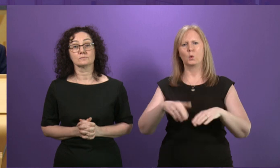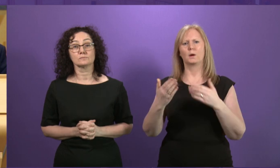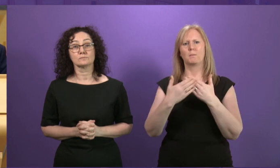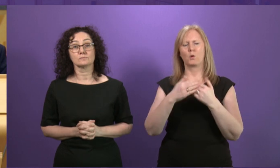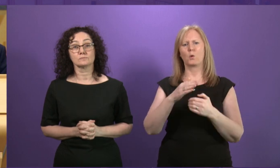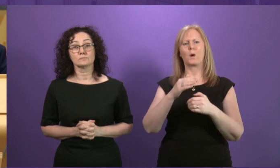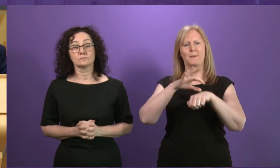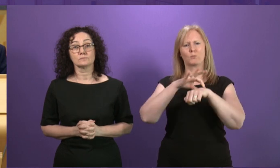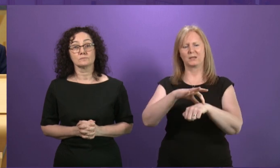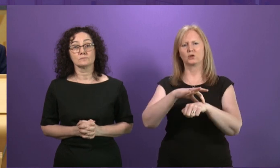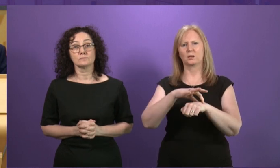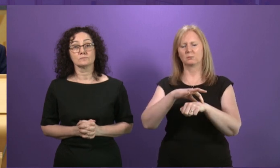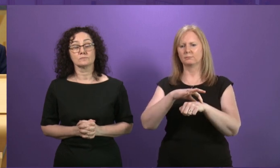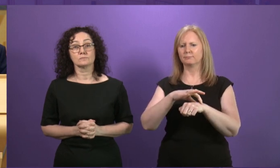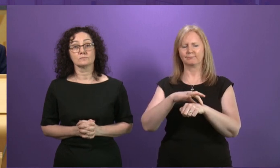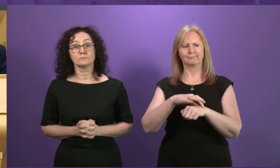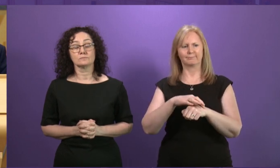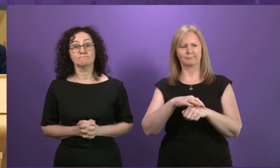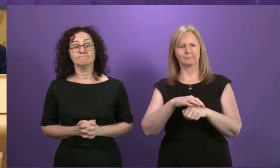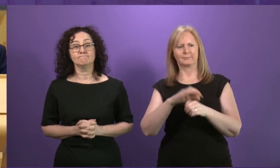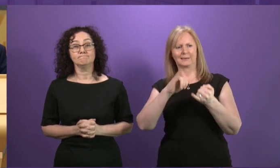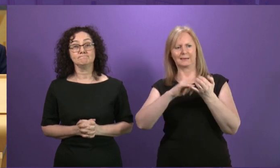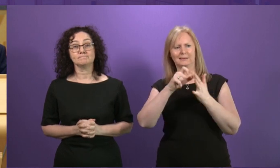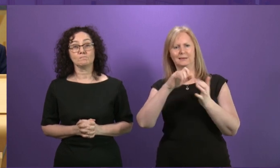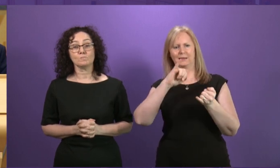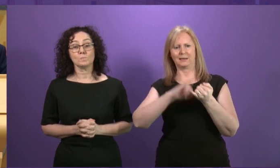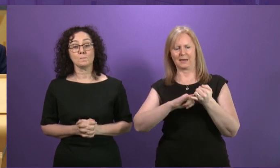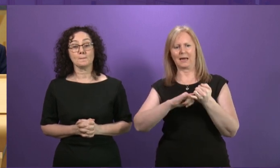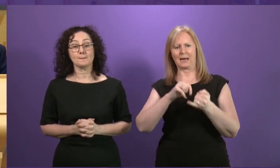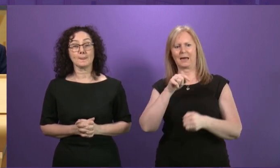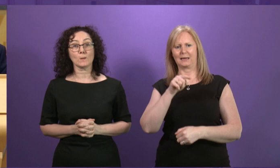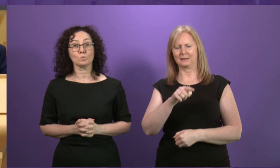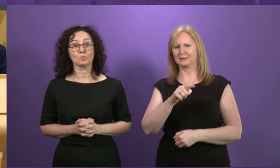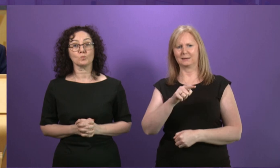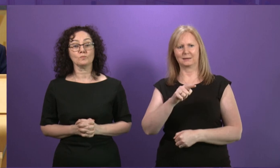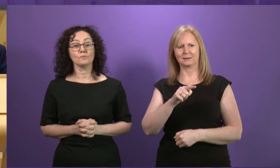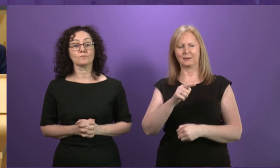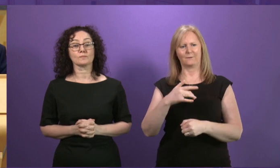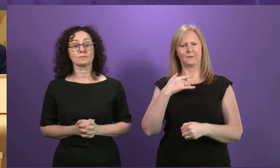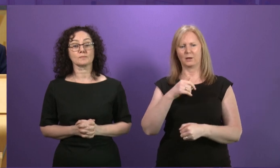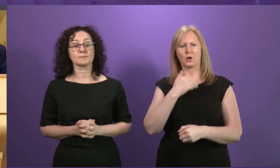that Skills Development Scotland is doing all that it can.